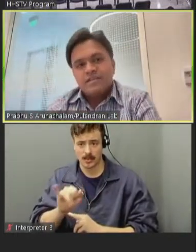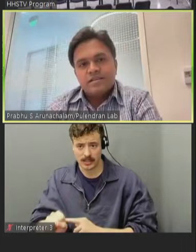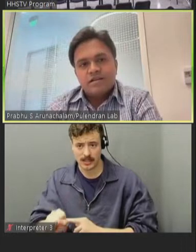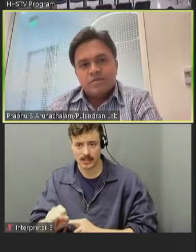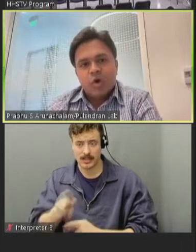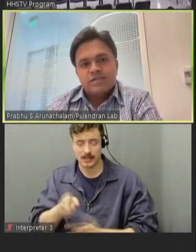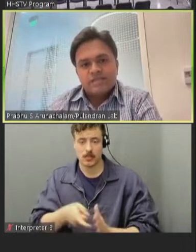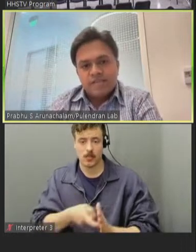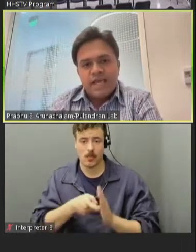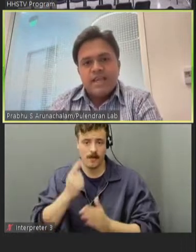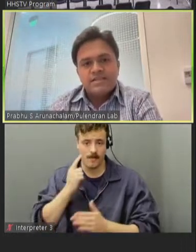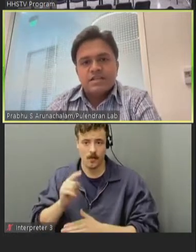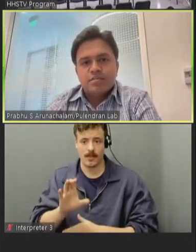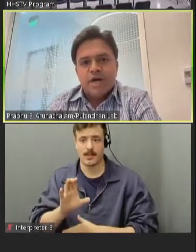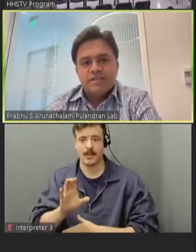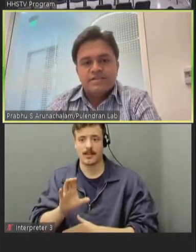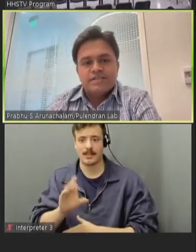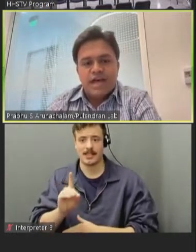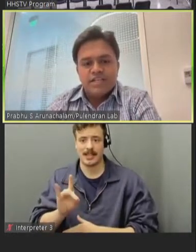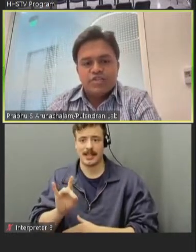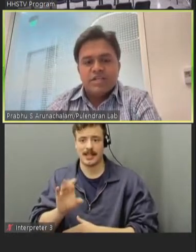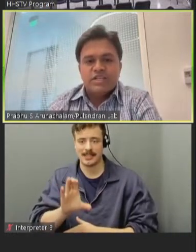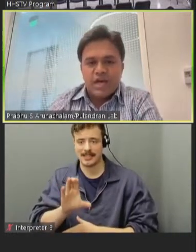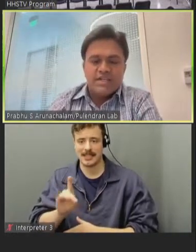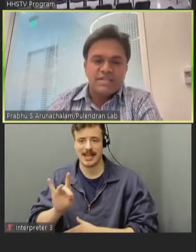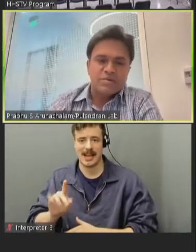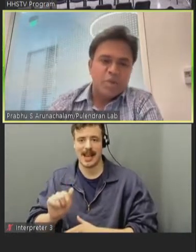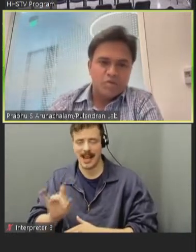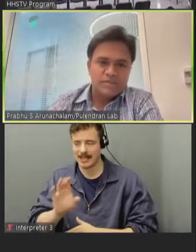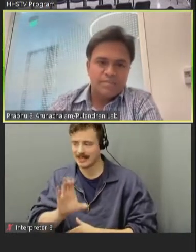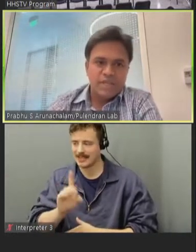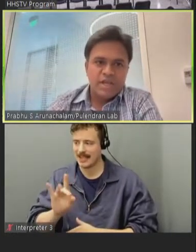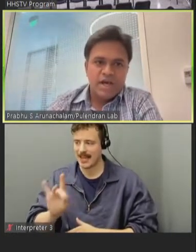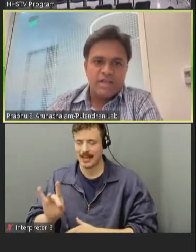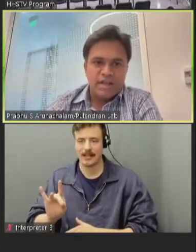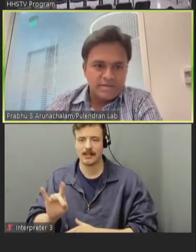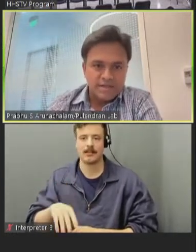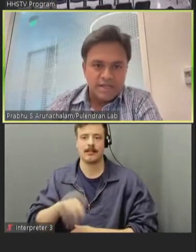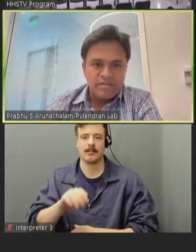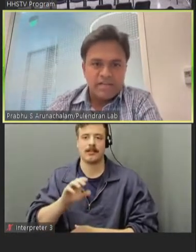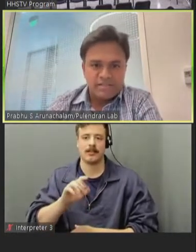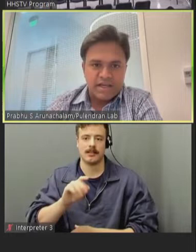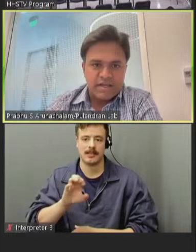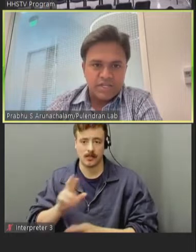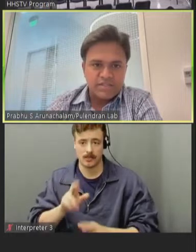T-cell responses elicited by this adjuvant, at least in mice. And lastly, next slide, please.